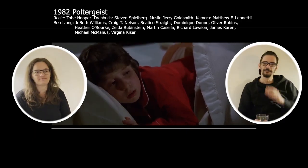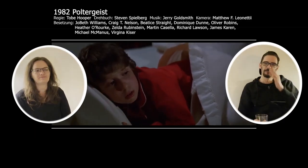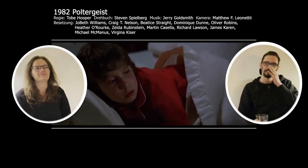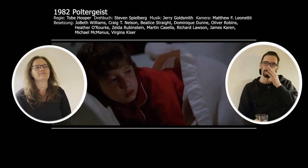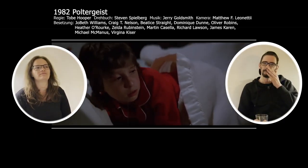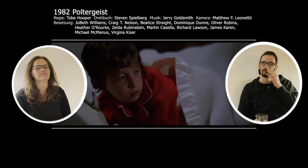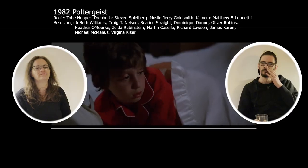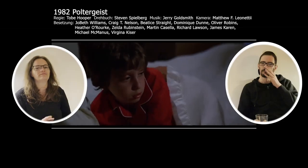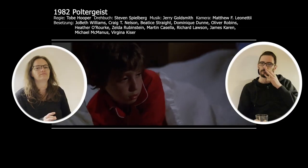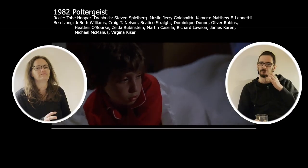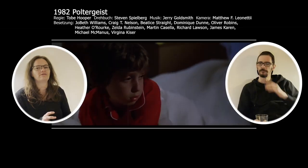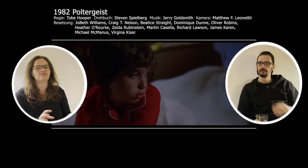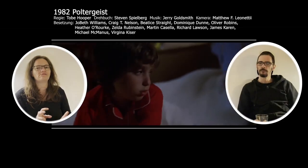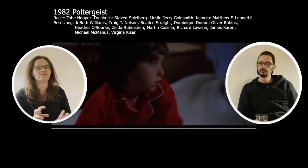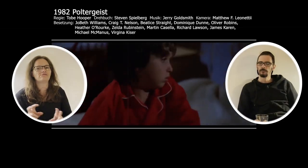The slow close-up motion effect is back.